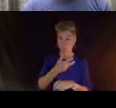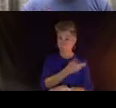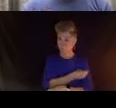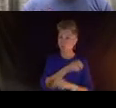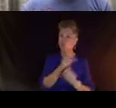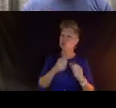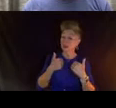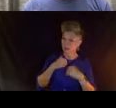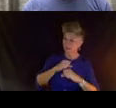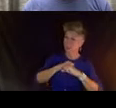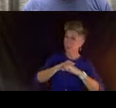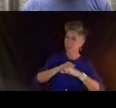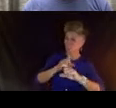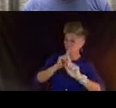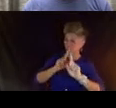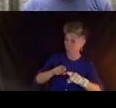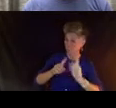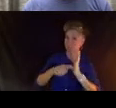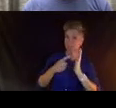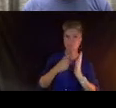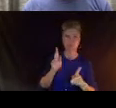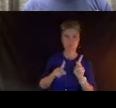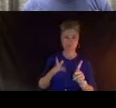that sometimes people can feel like they've had the flu.